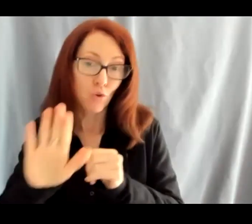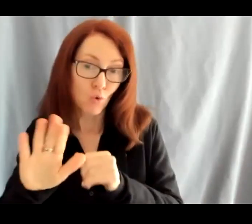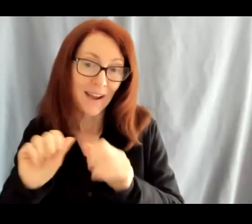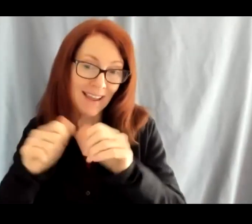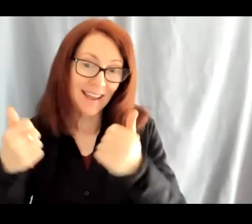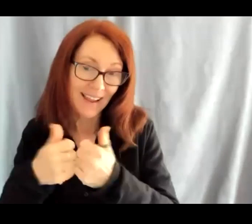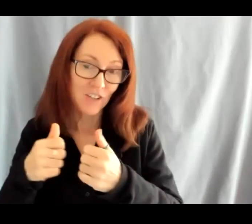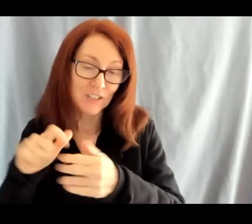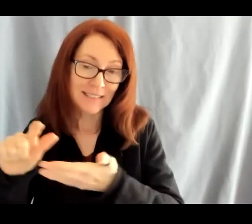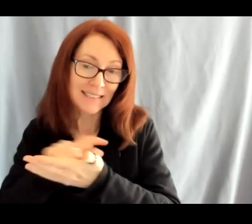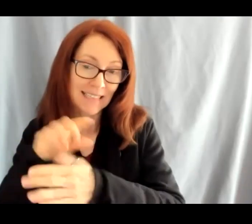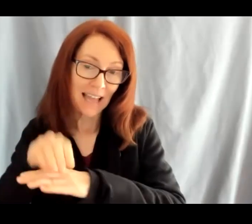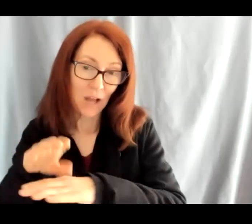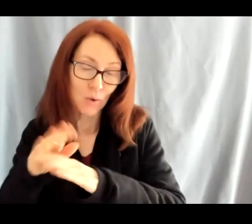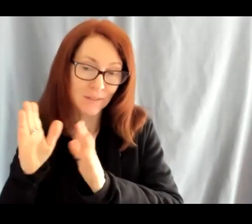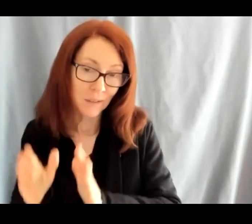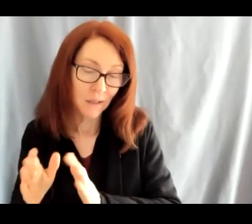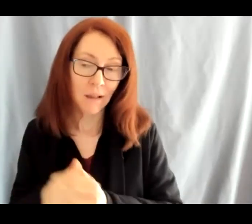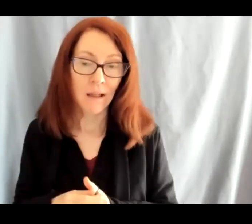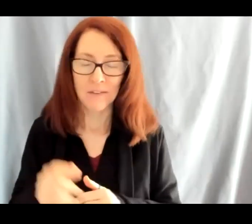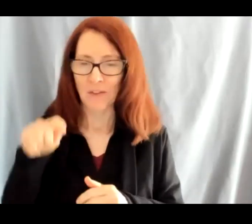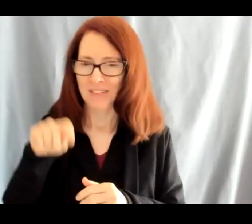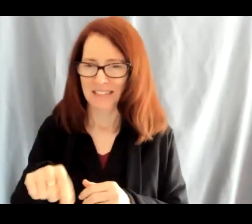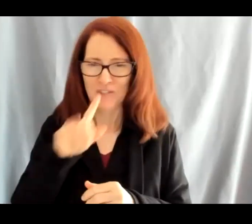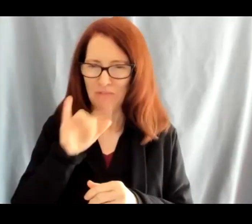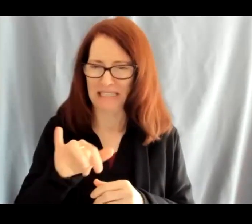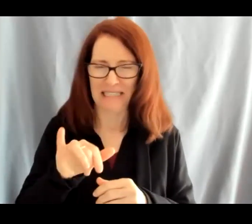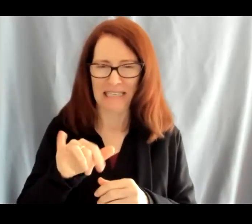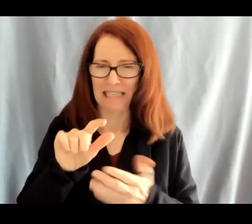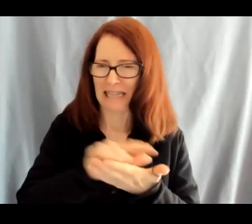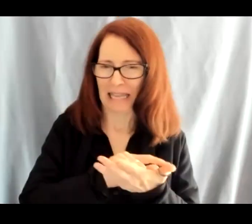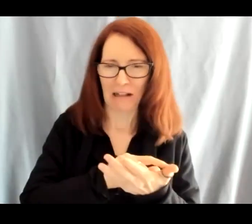really a gray area in the employment context and so you're not alone in